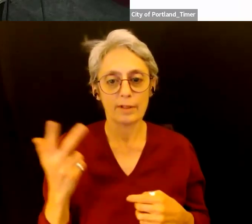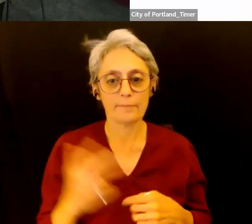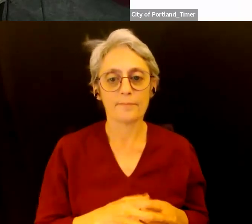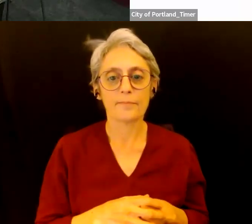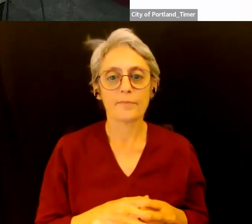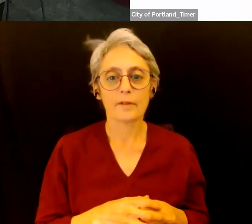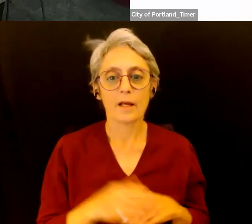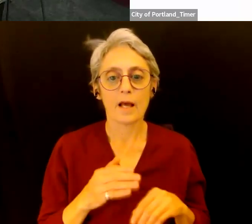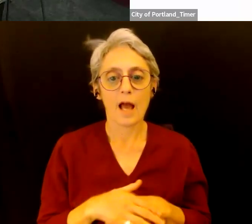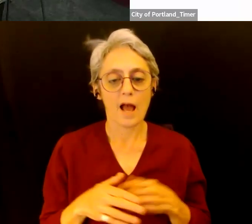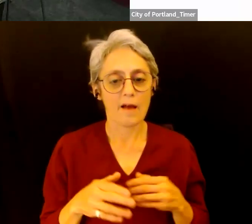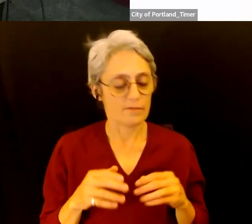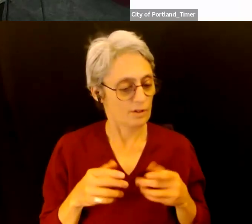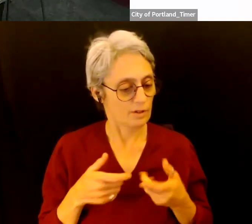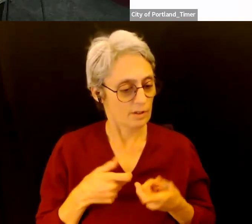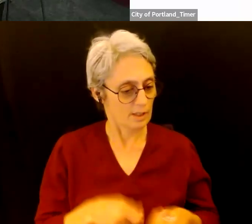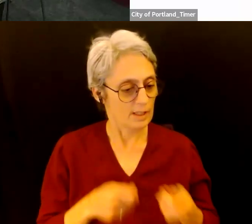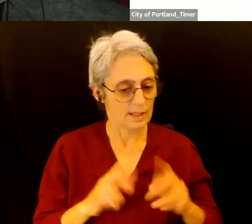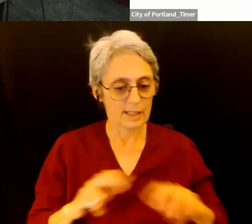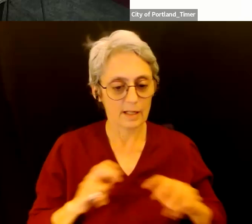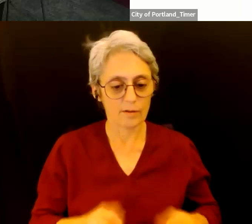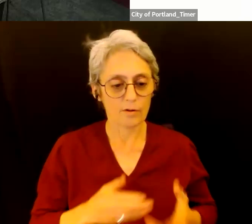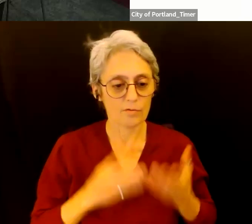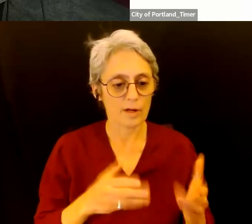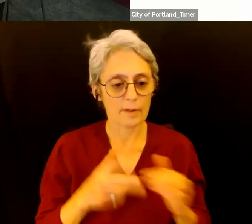After digging through the recommended budget cuts from Michael Jordan, there's something that really stood out.